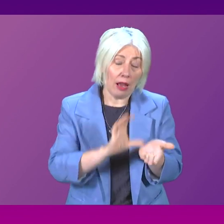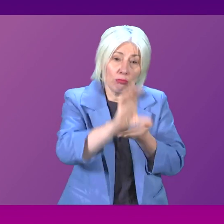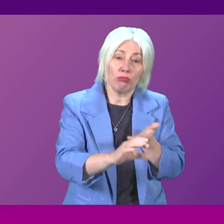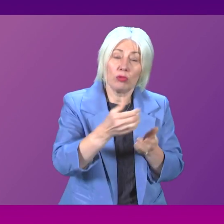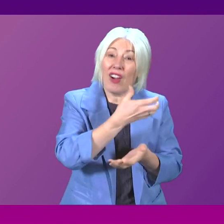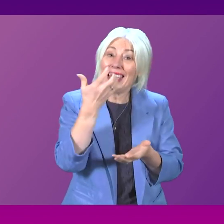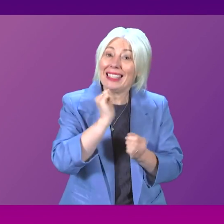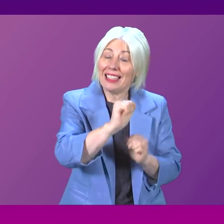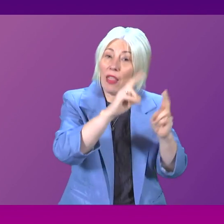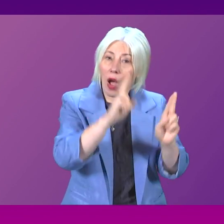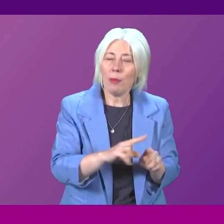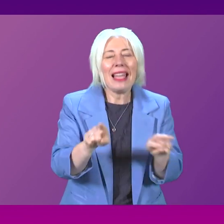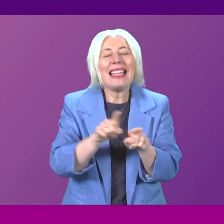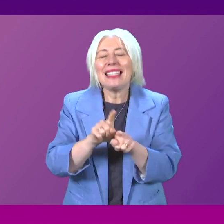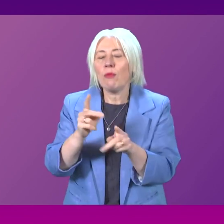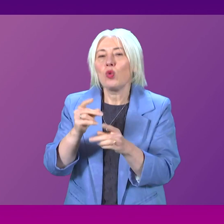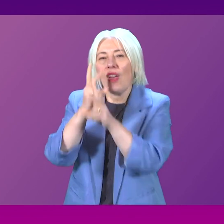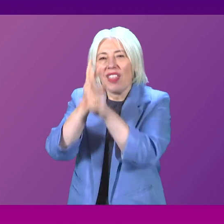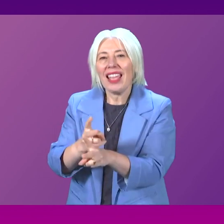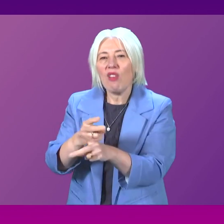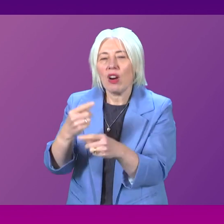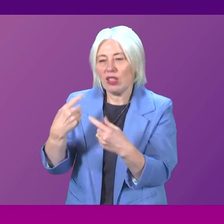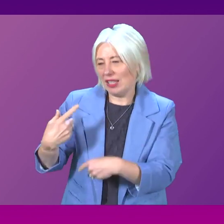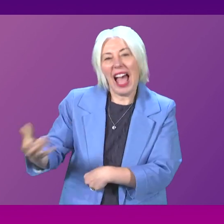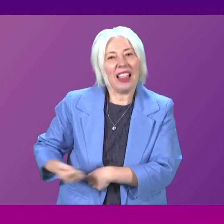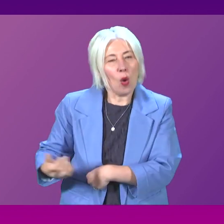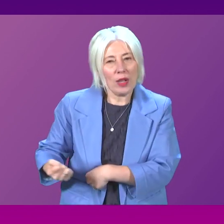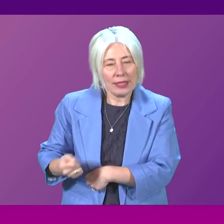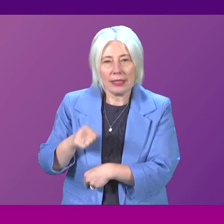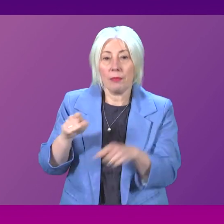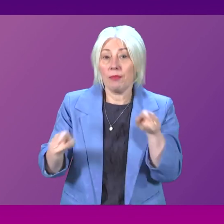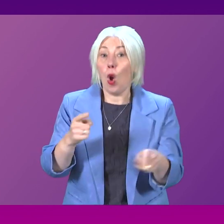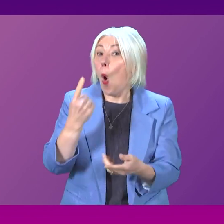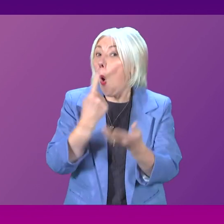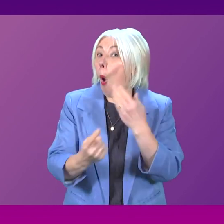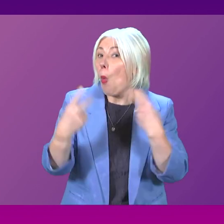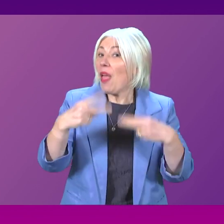Like the carers allowance supplement, that financial support is unavailable anywhere else in the United Kingdom.